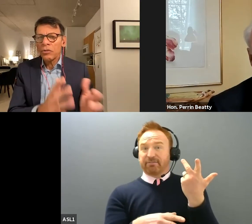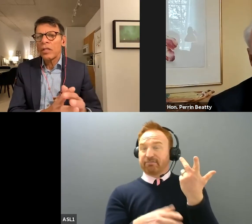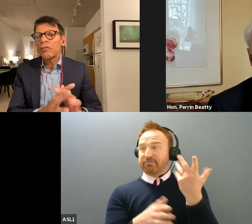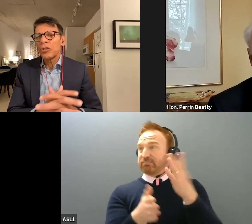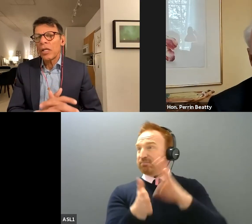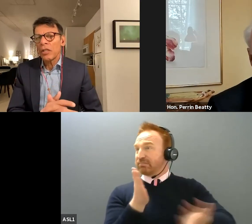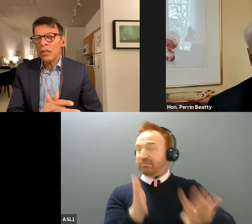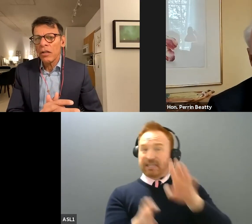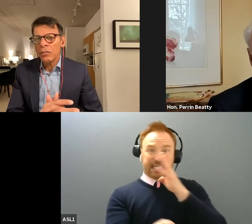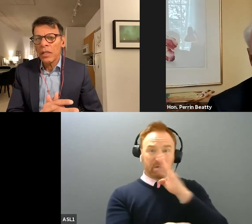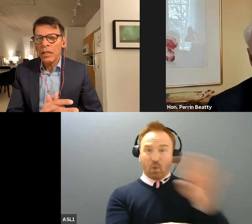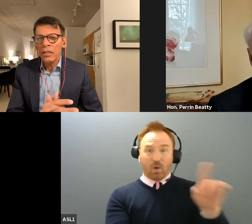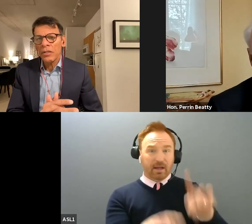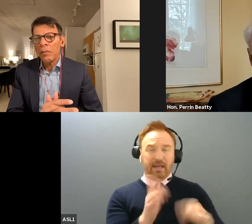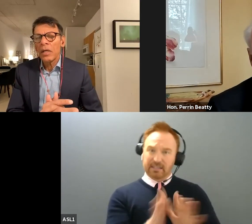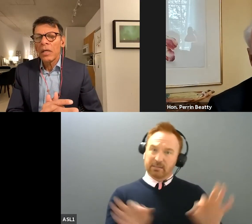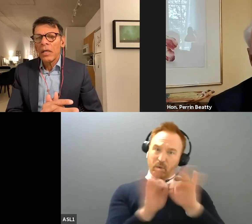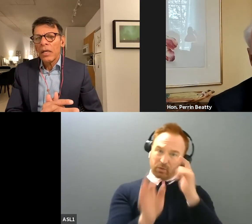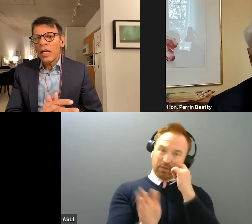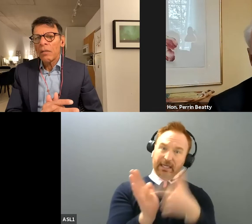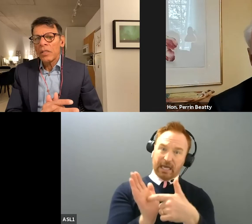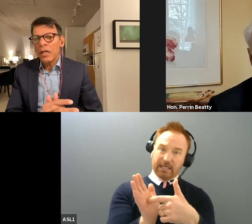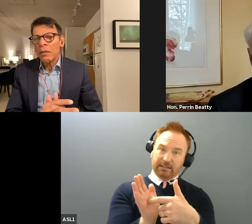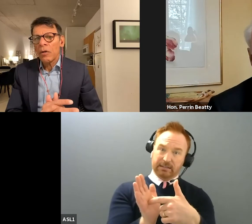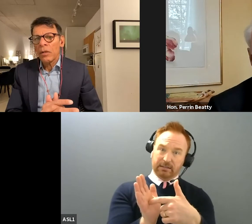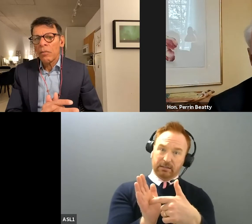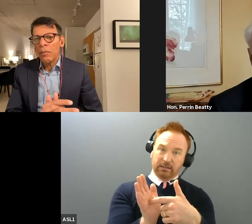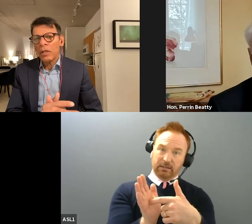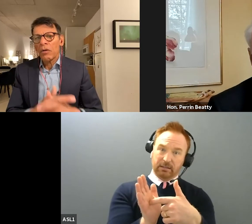the need for change and acknowledgement. I think the same can't be said about employment around